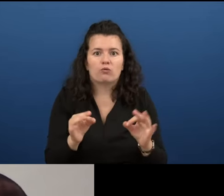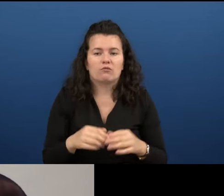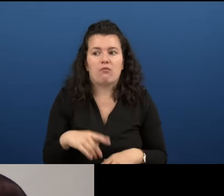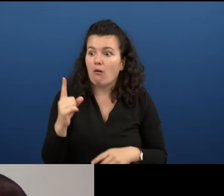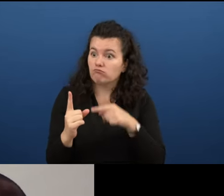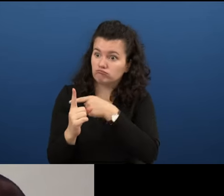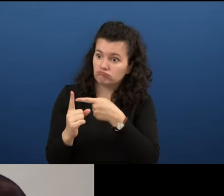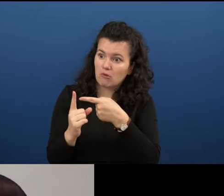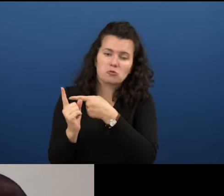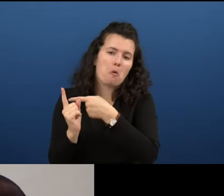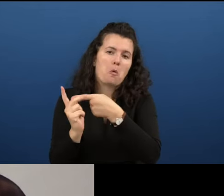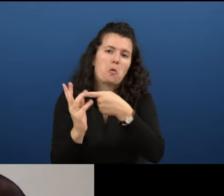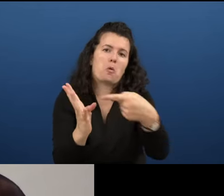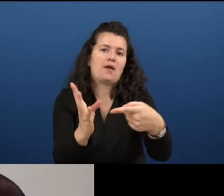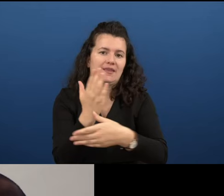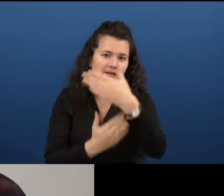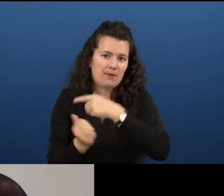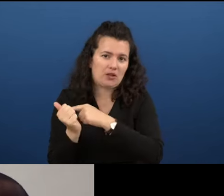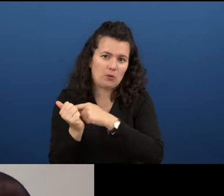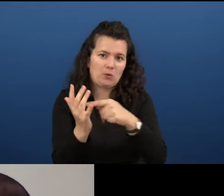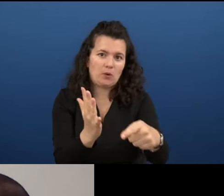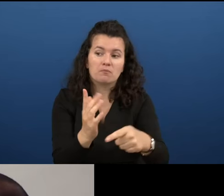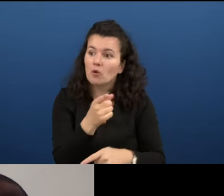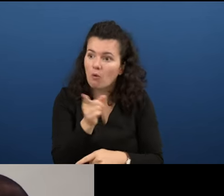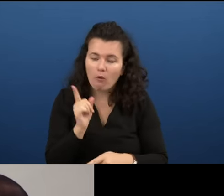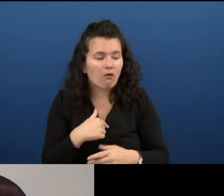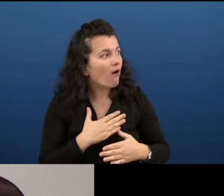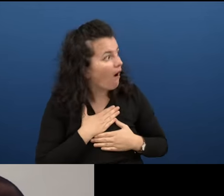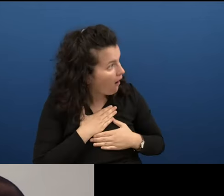on how people were treating them, and how they was at ease in our hotel.